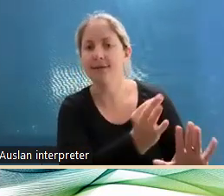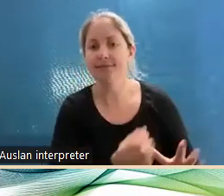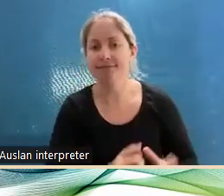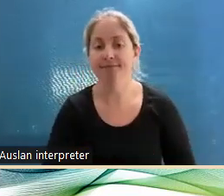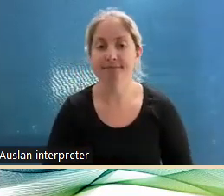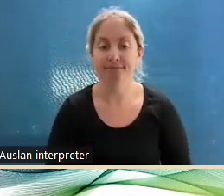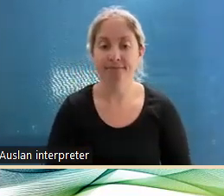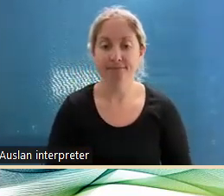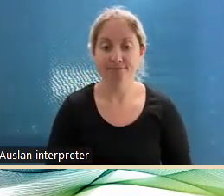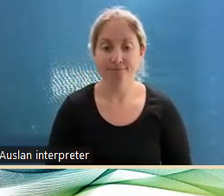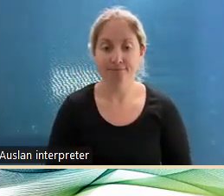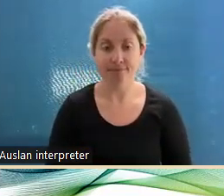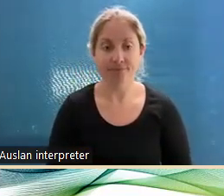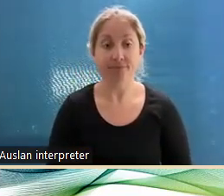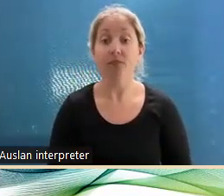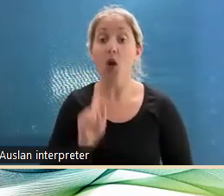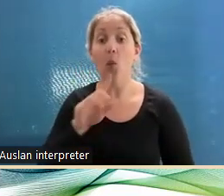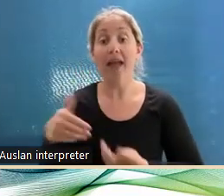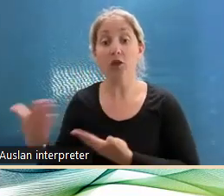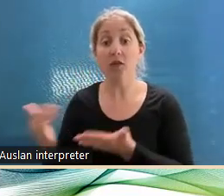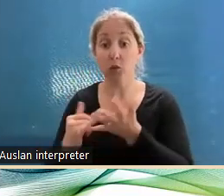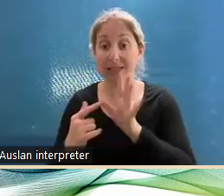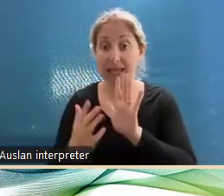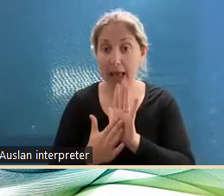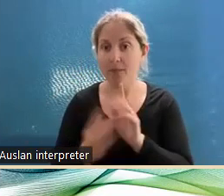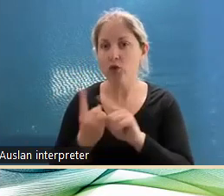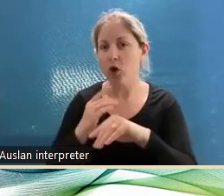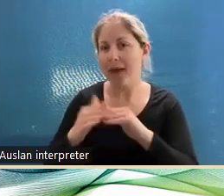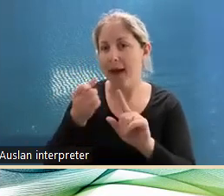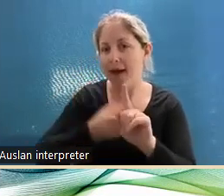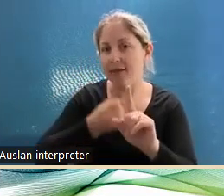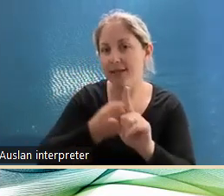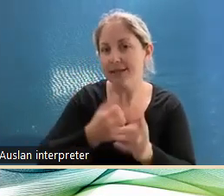I'll hand back to Sam to tell you about the advocacy support available through the process.